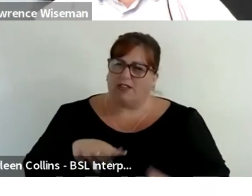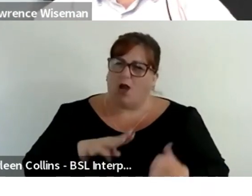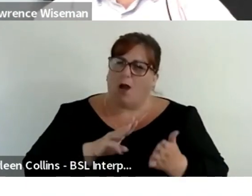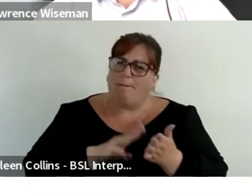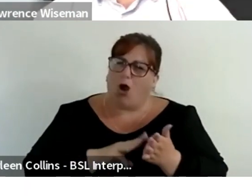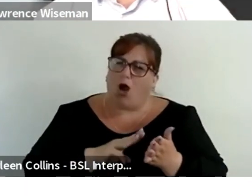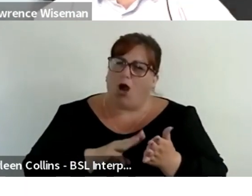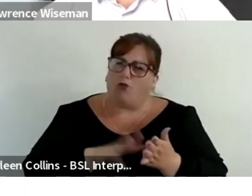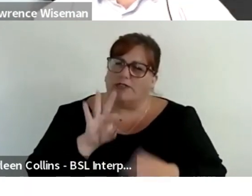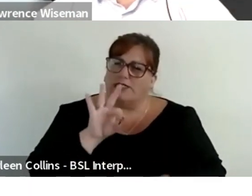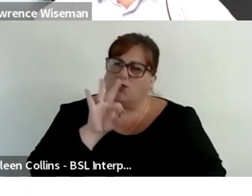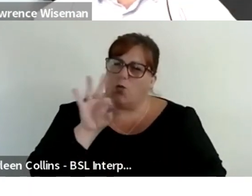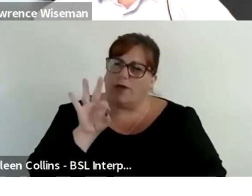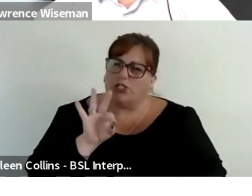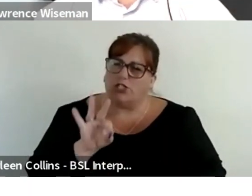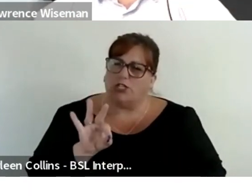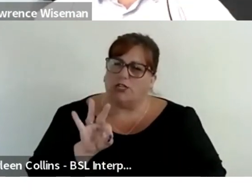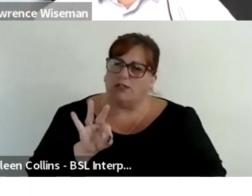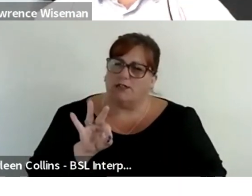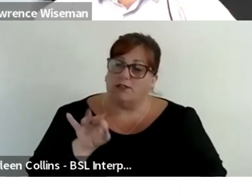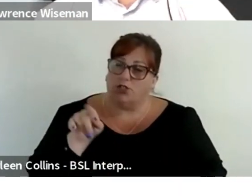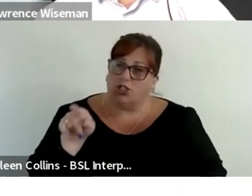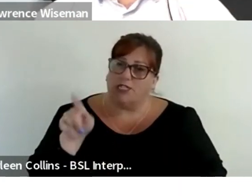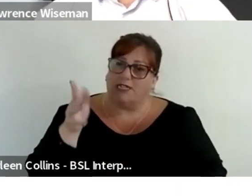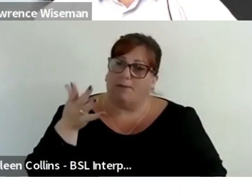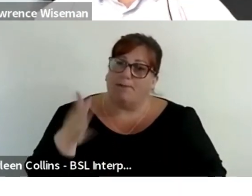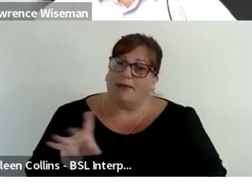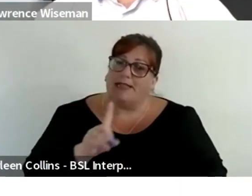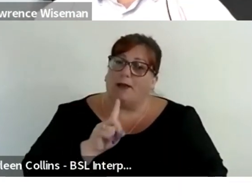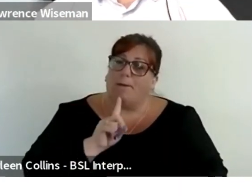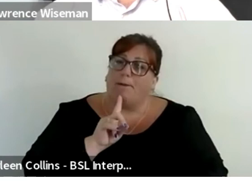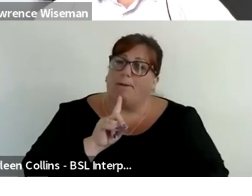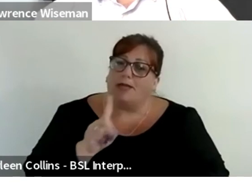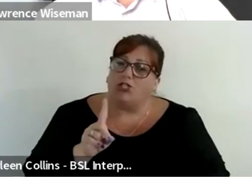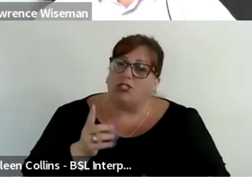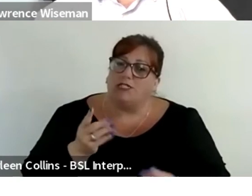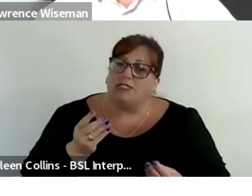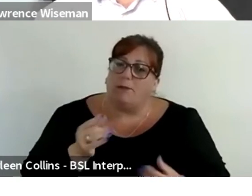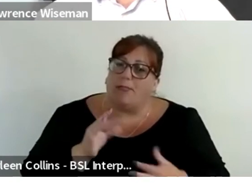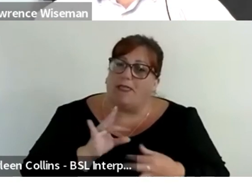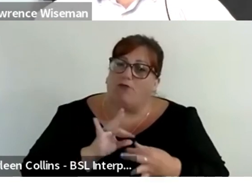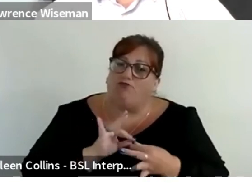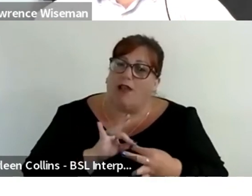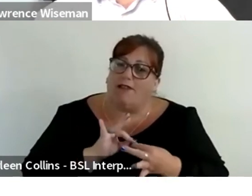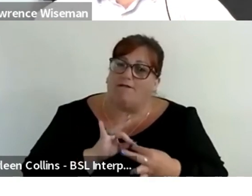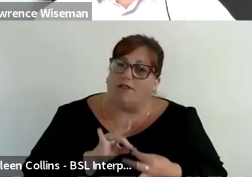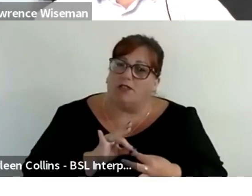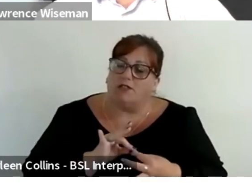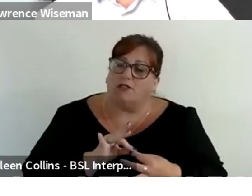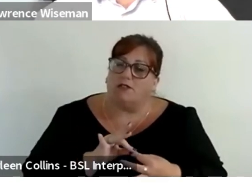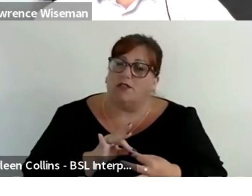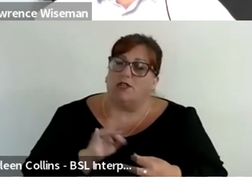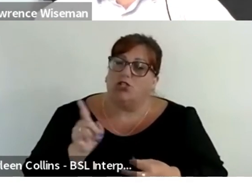She highlighted something that is very relevant. She talked about the postings and the language that is used in job descriptions.